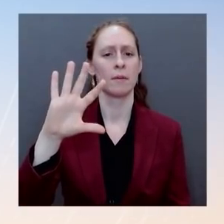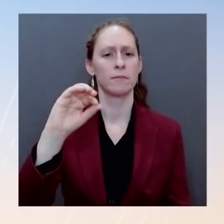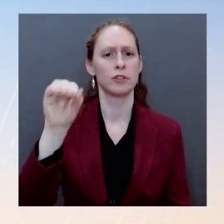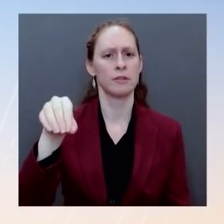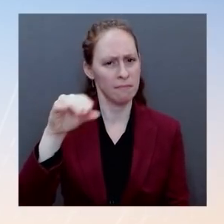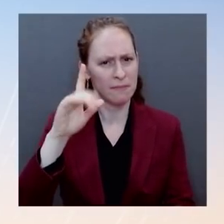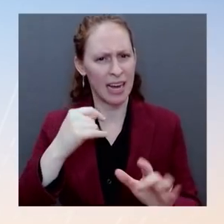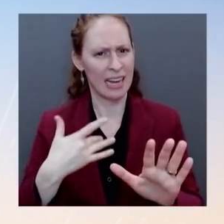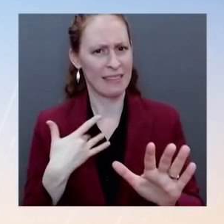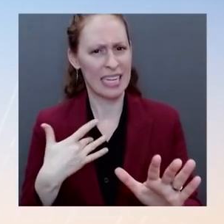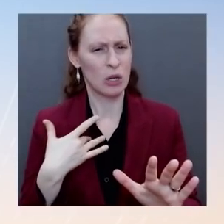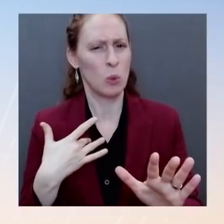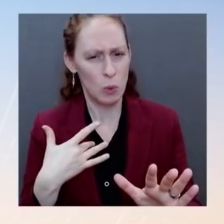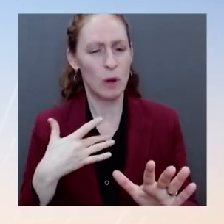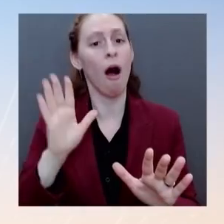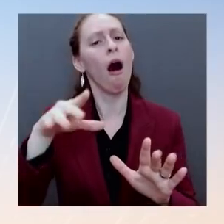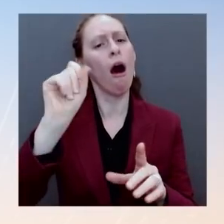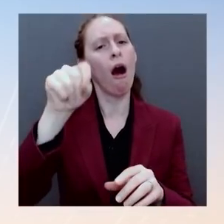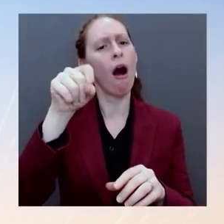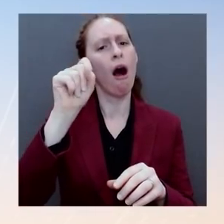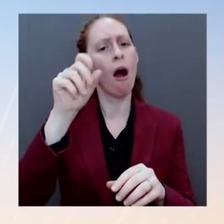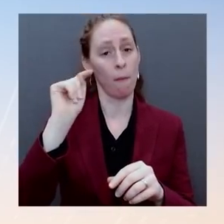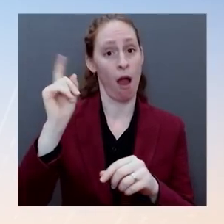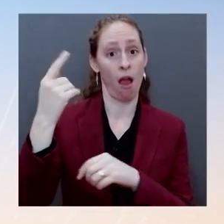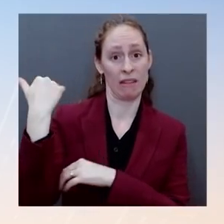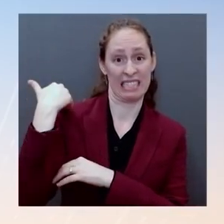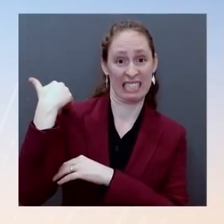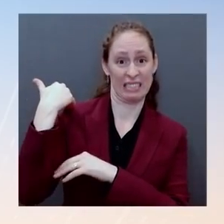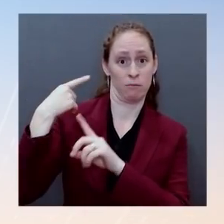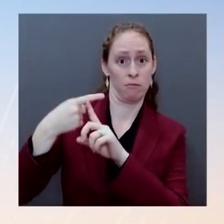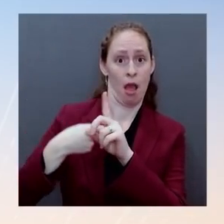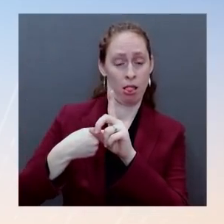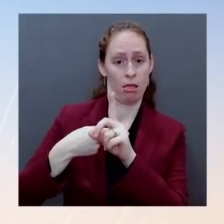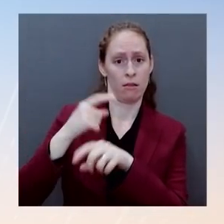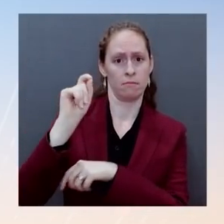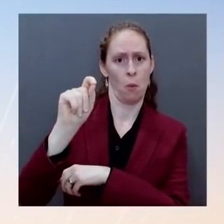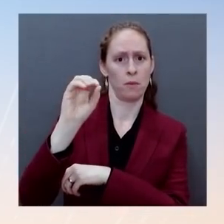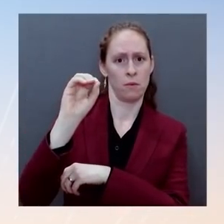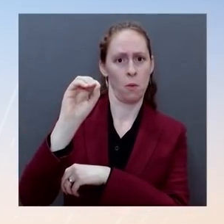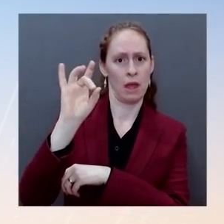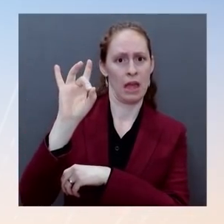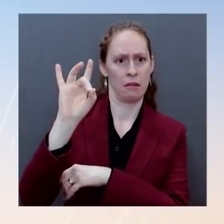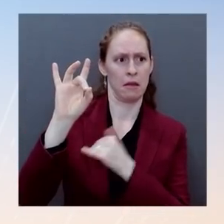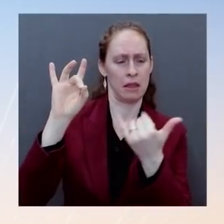As I think I say every time here -- and if I don't, I -- it's a mistake -- we never index too heavily